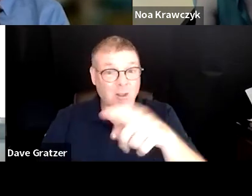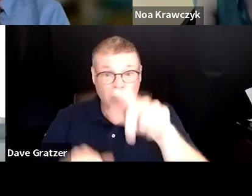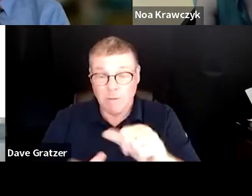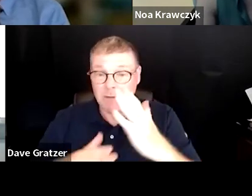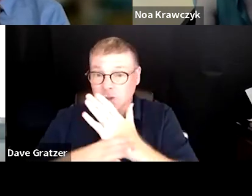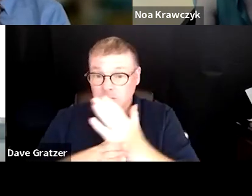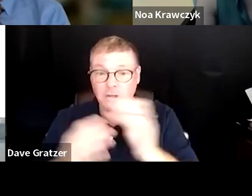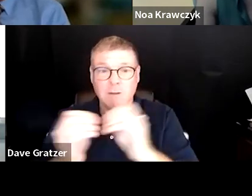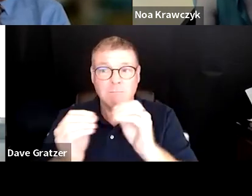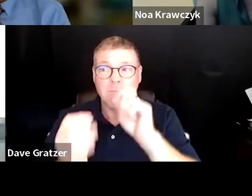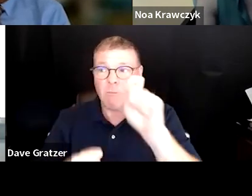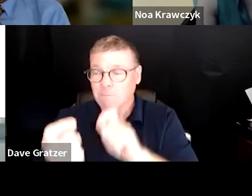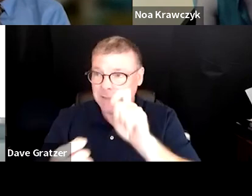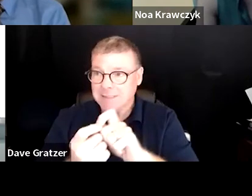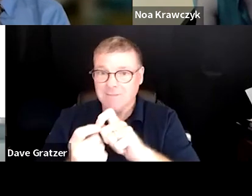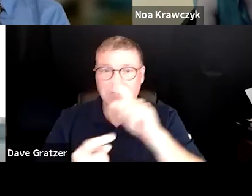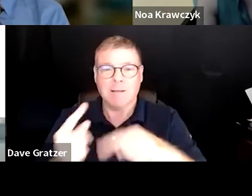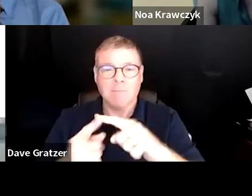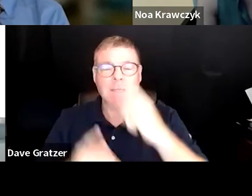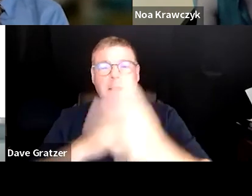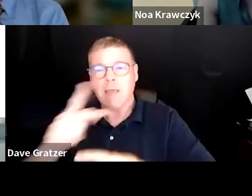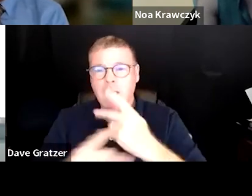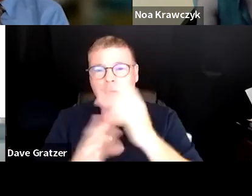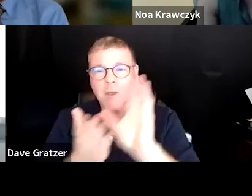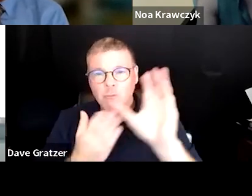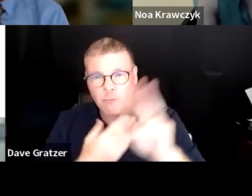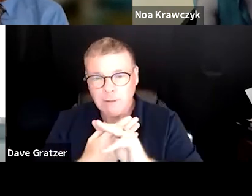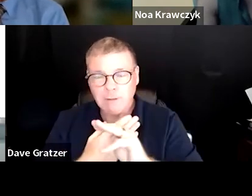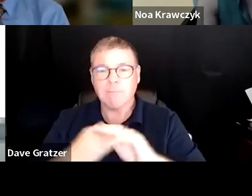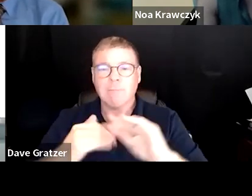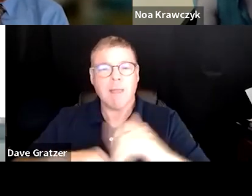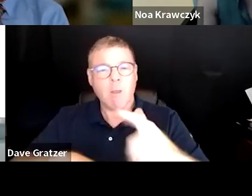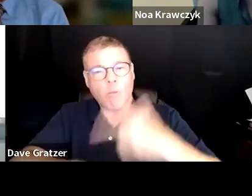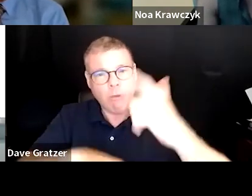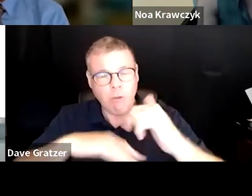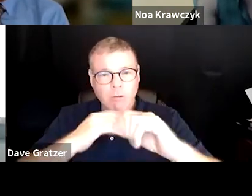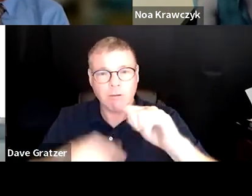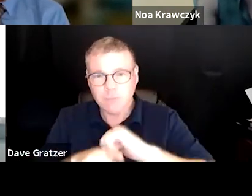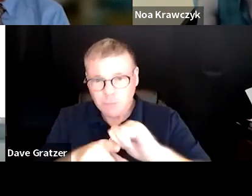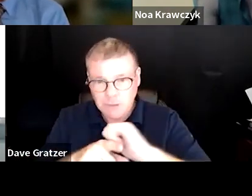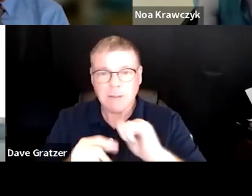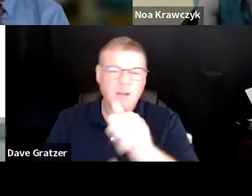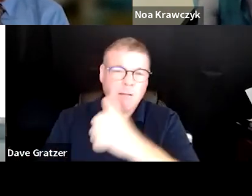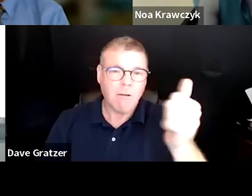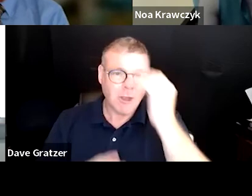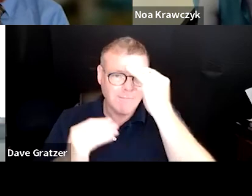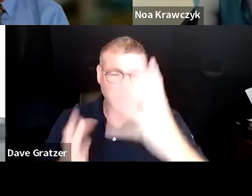more specifically like about the type of curriculum, length of training or other information that people are wanting to hear